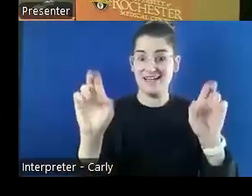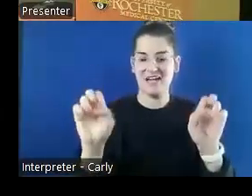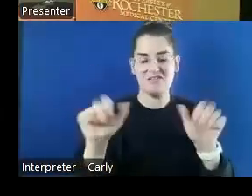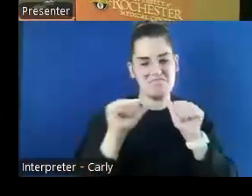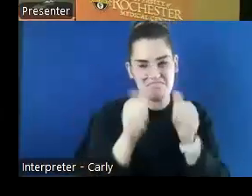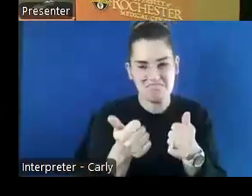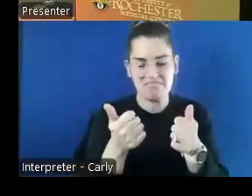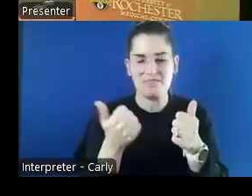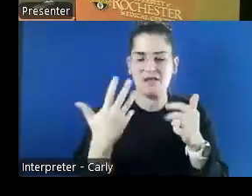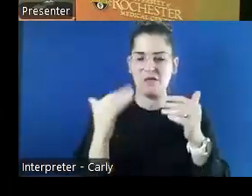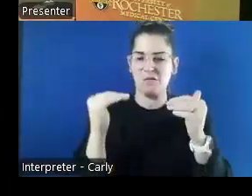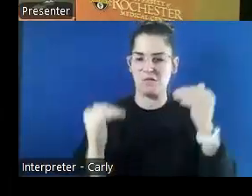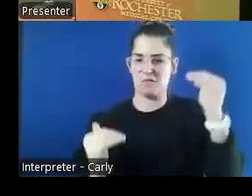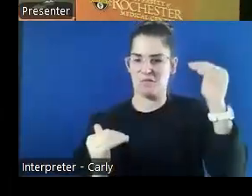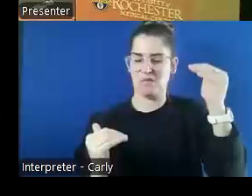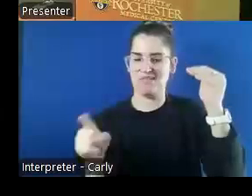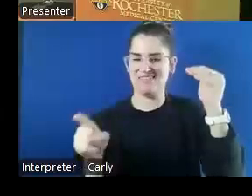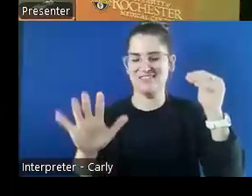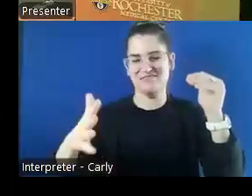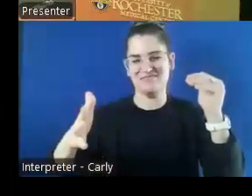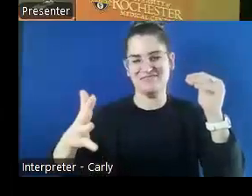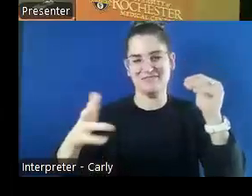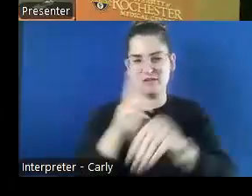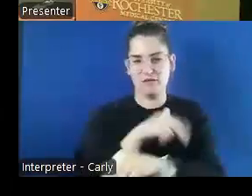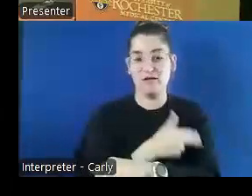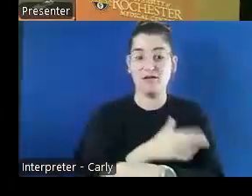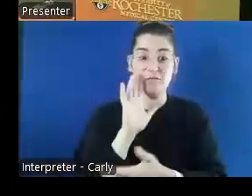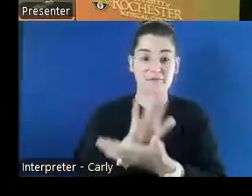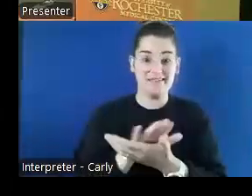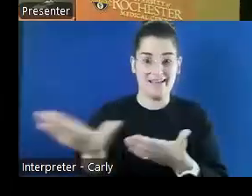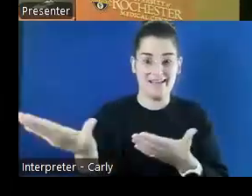psychiatric and medical illnesses and wouldn't it be great we'd heard about these things called Med